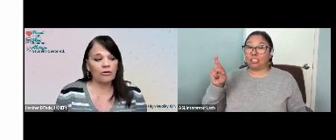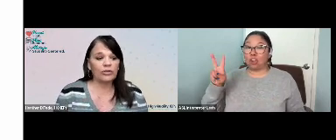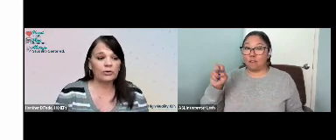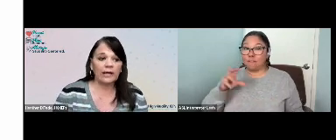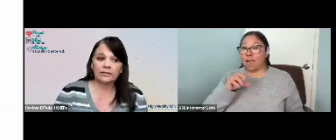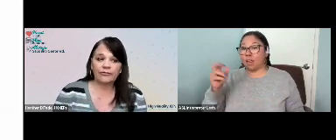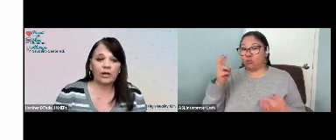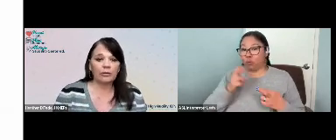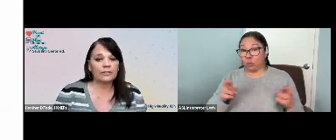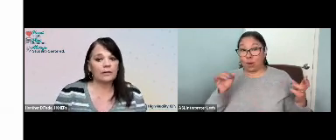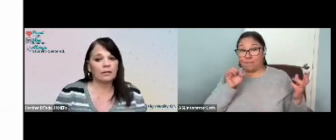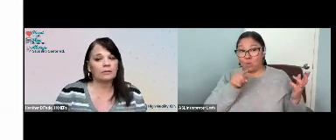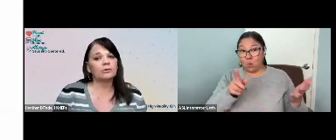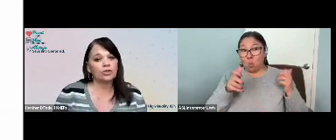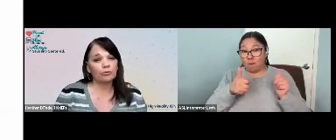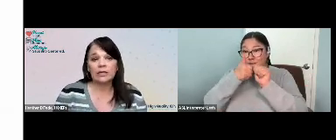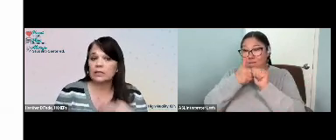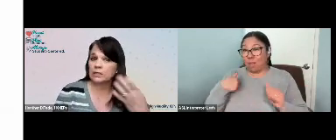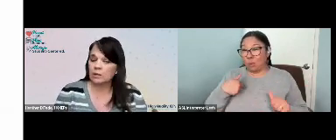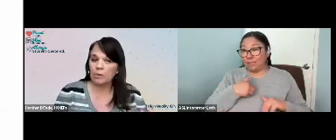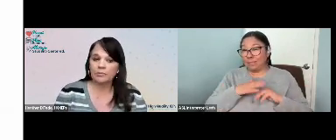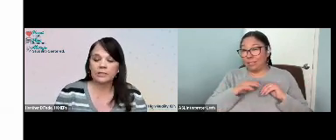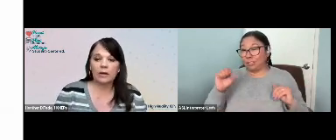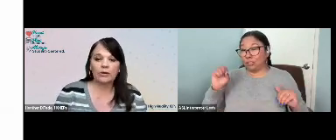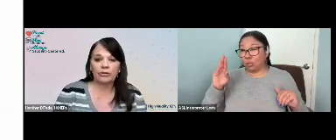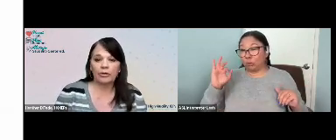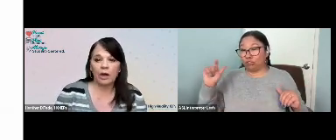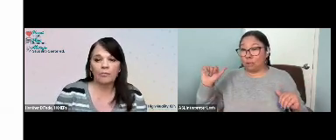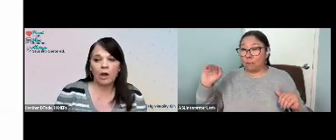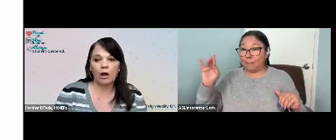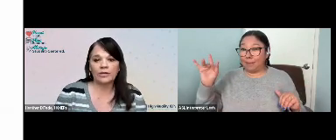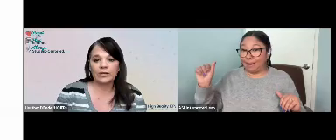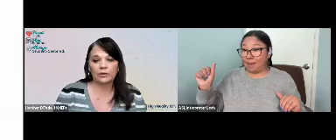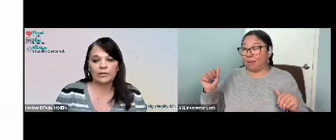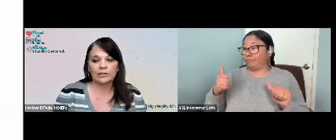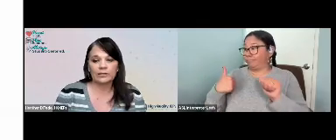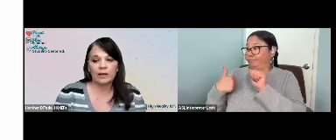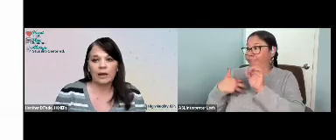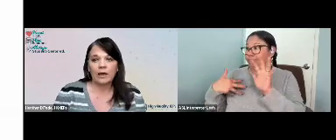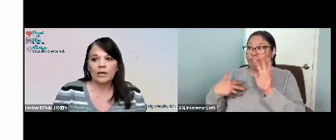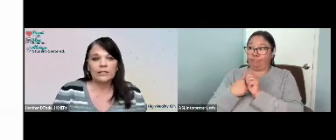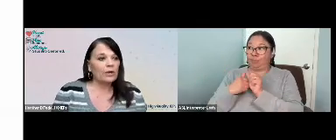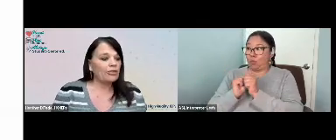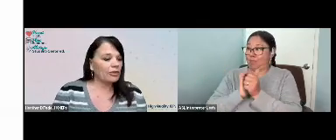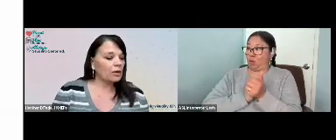also if you'd like to follow us on social media to keep up to date with um our resources. So,